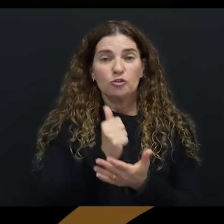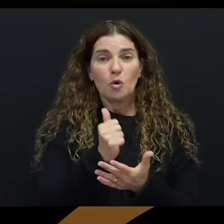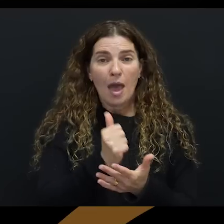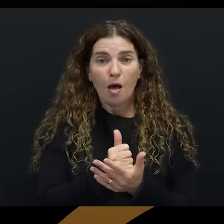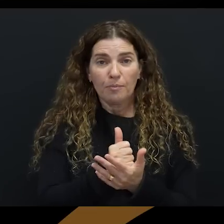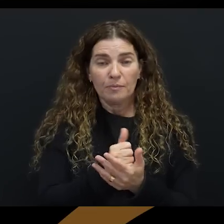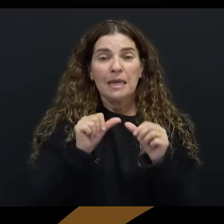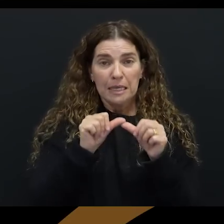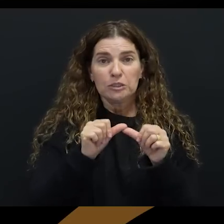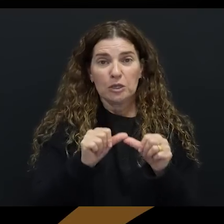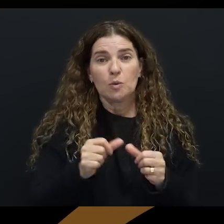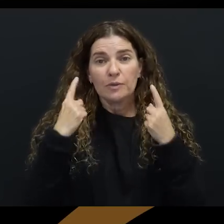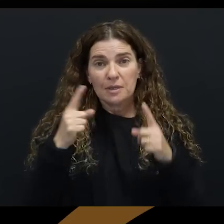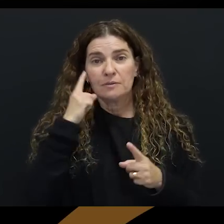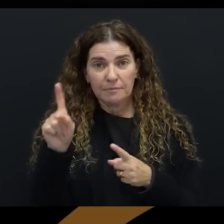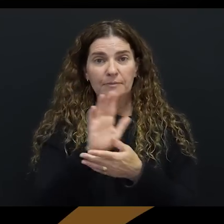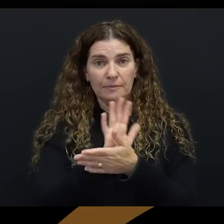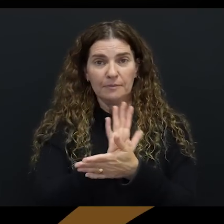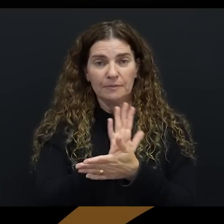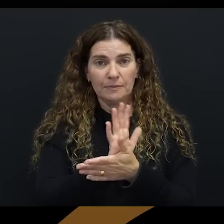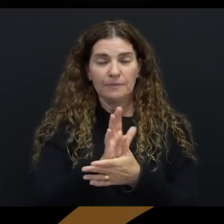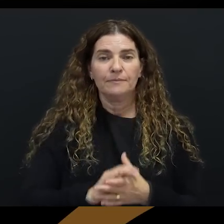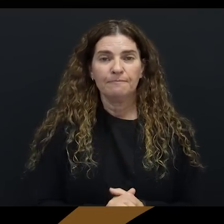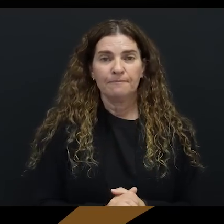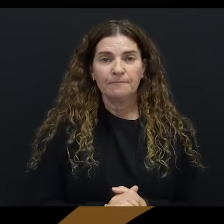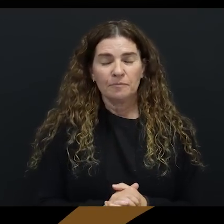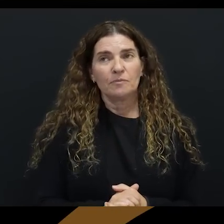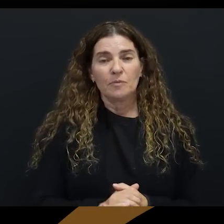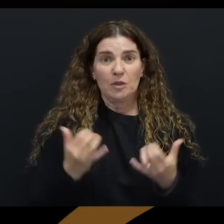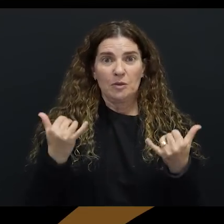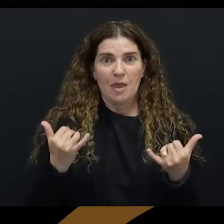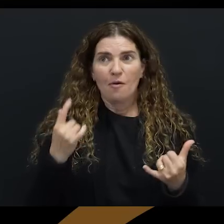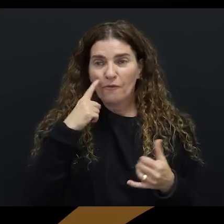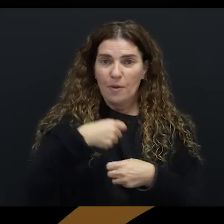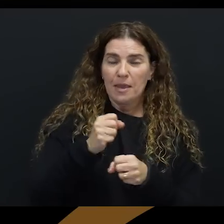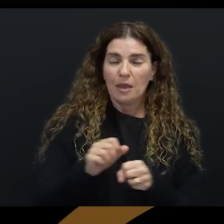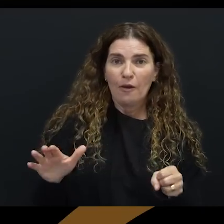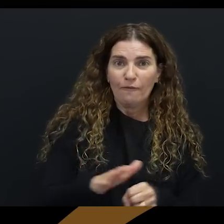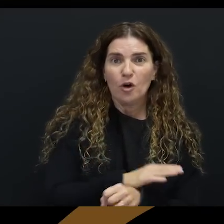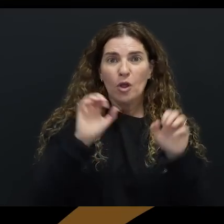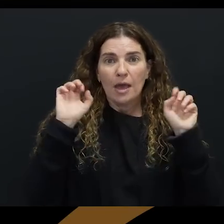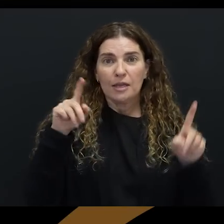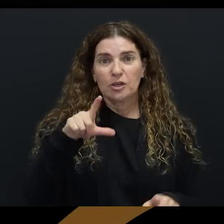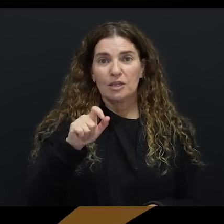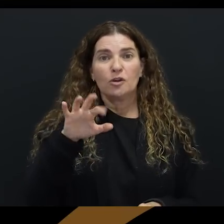that would extend the success of the film into an entire education platform for the DeafBlind community,